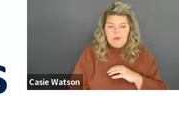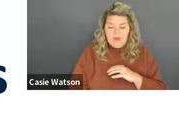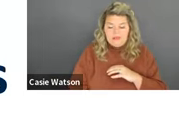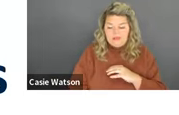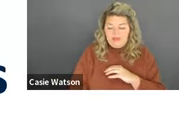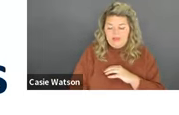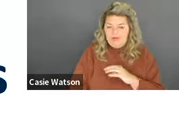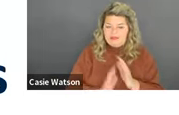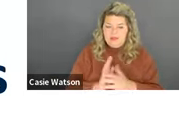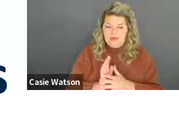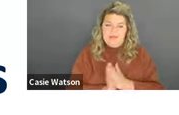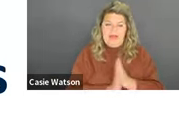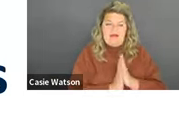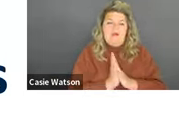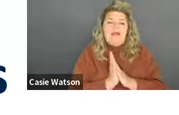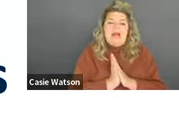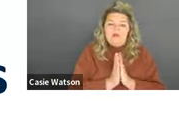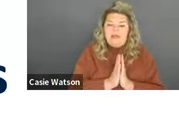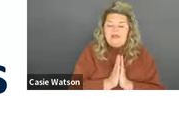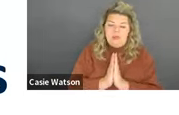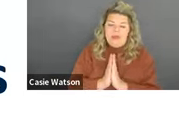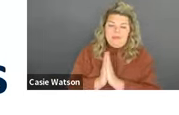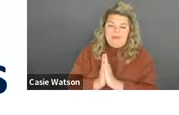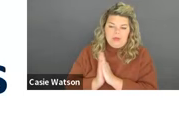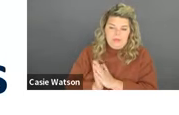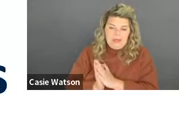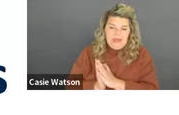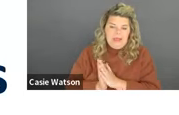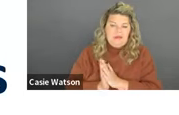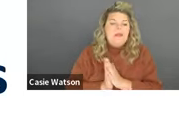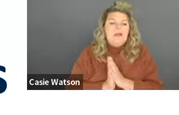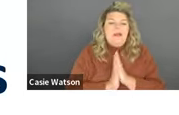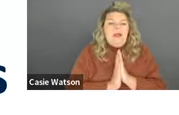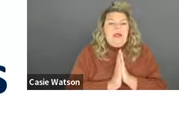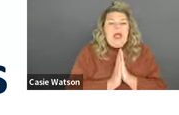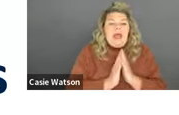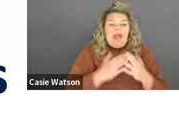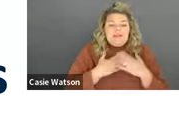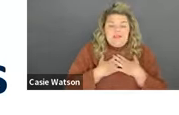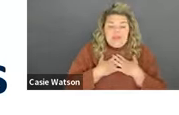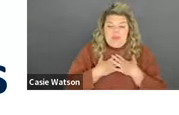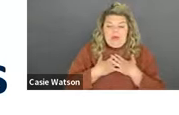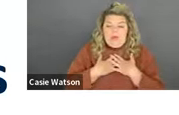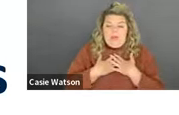So we wanted to give you guys a little bit of background on how Deafblind people communicate. And as an interpreter,